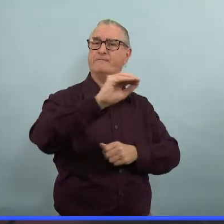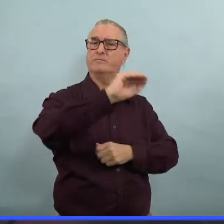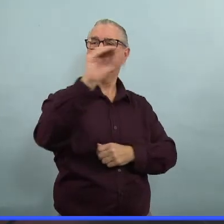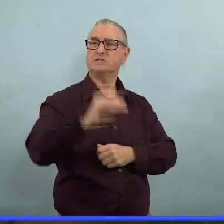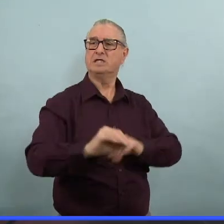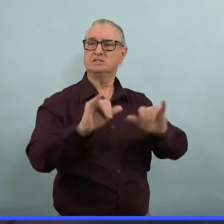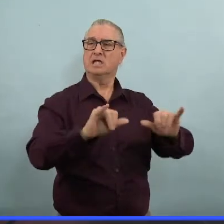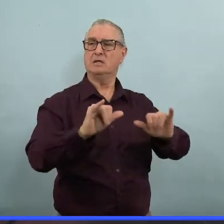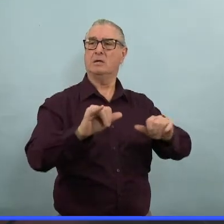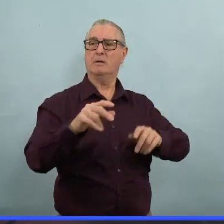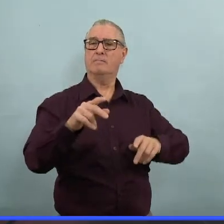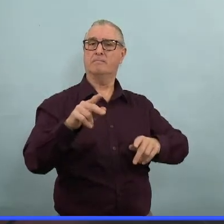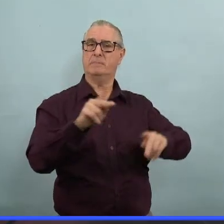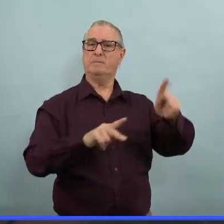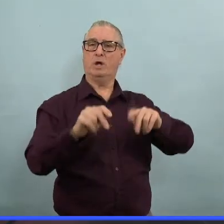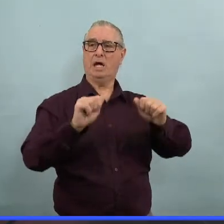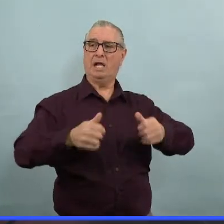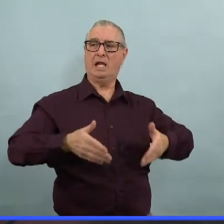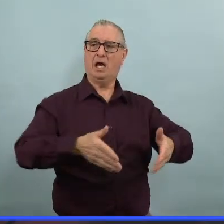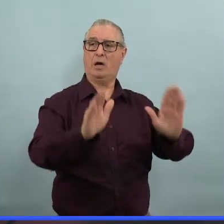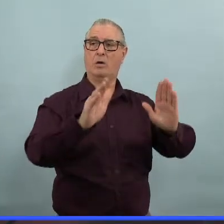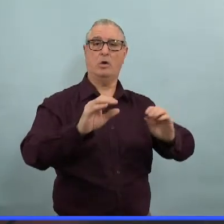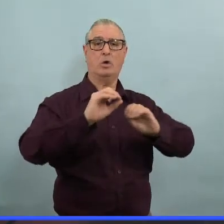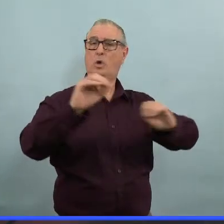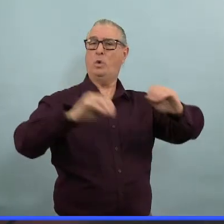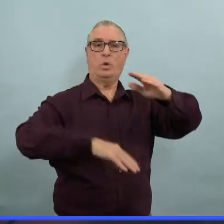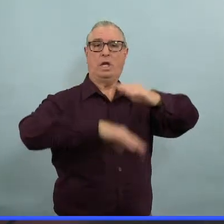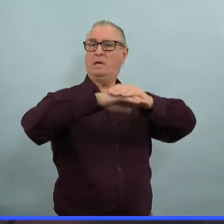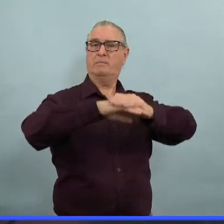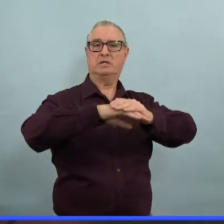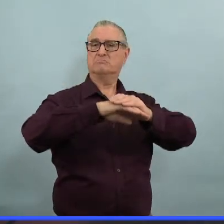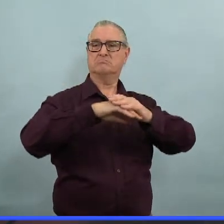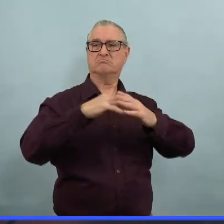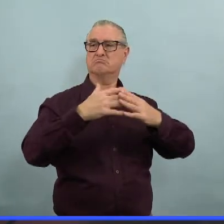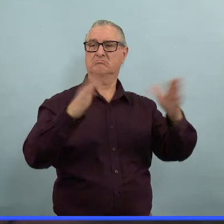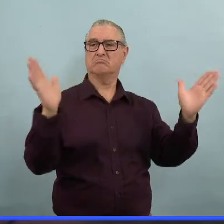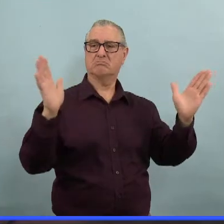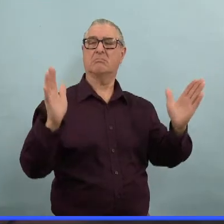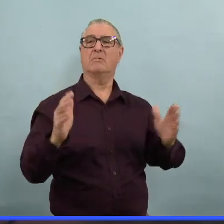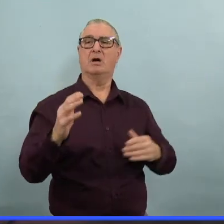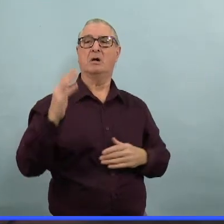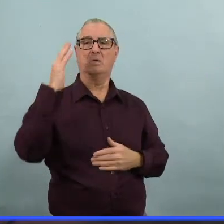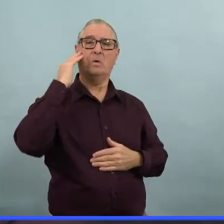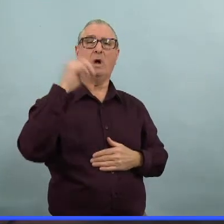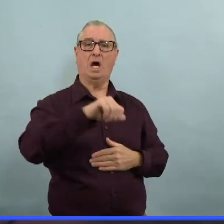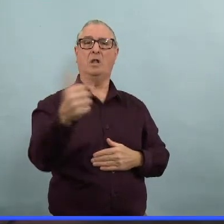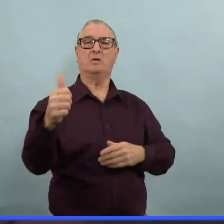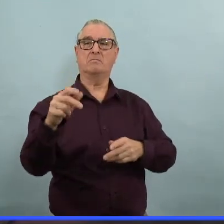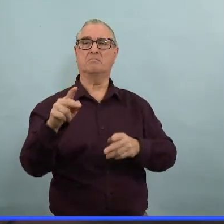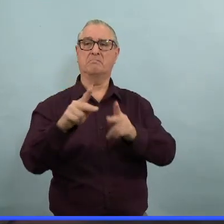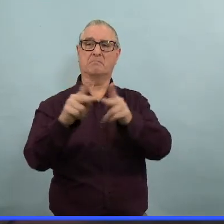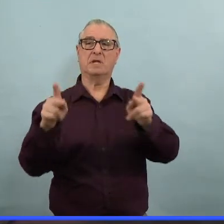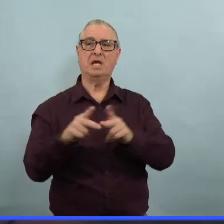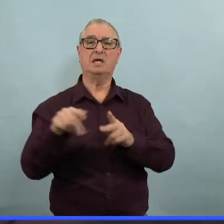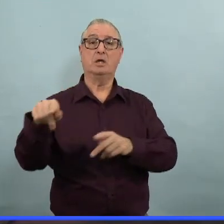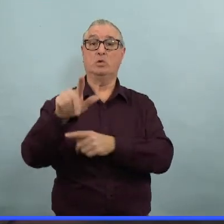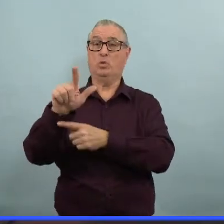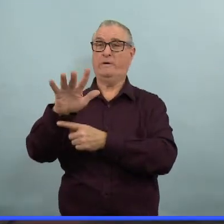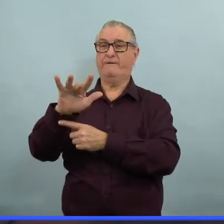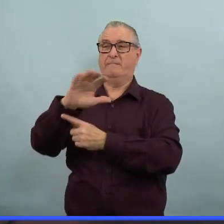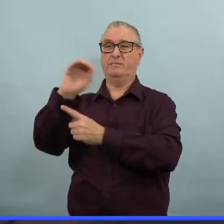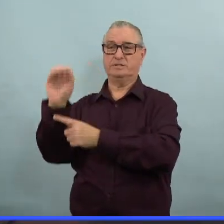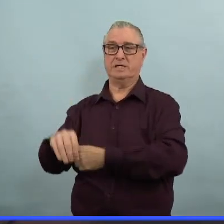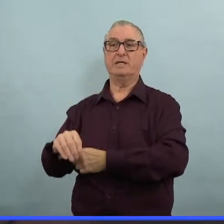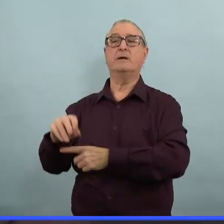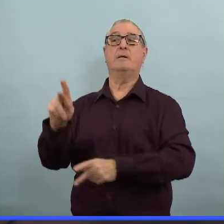capacity um or you know 25 people although they could get to 250 people if they cohorted